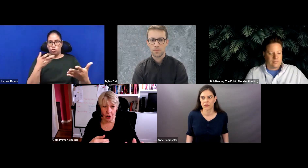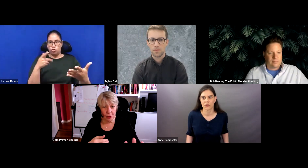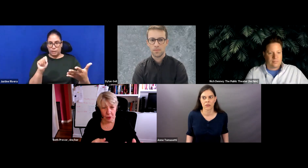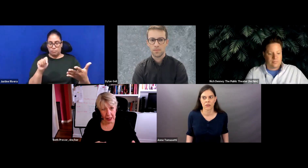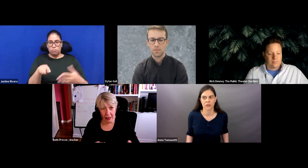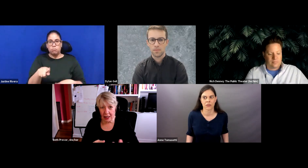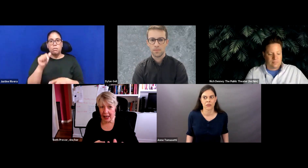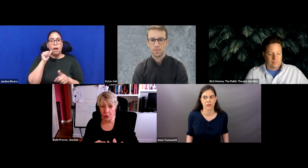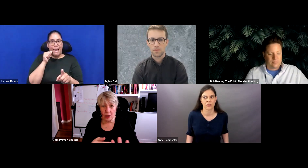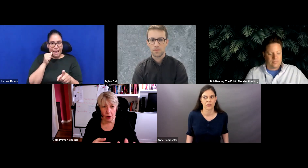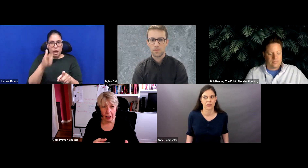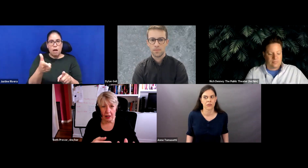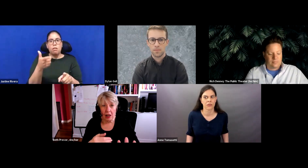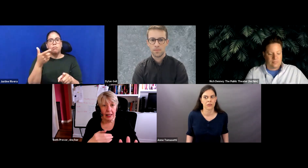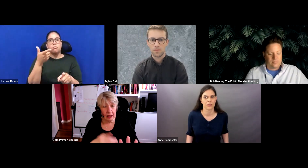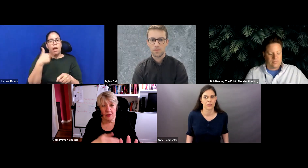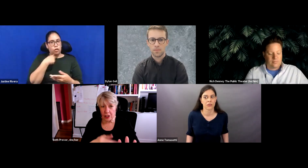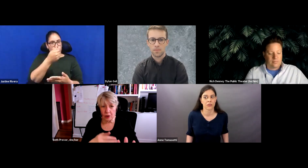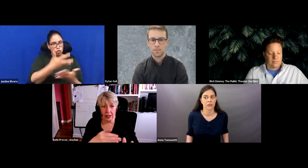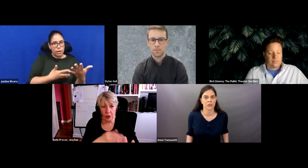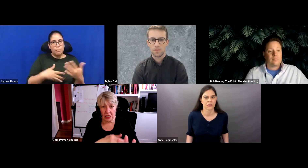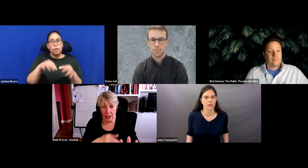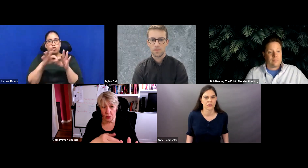interpreters picked. Anne was working individually which each